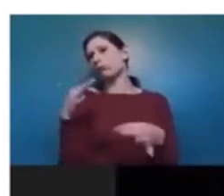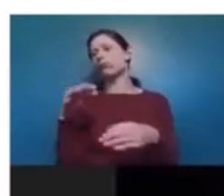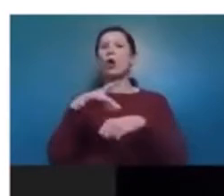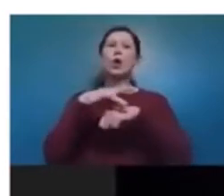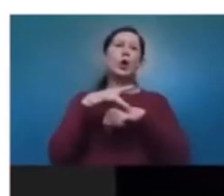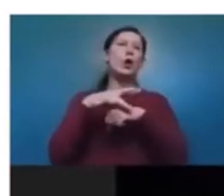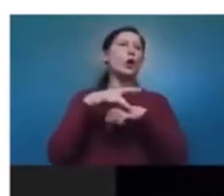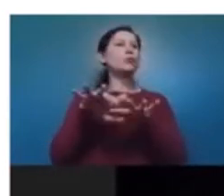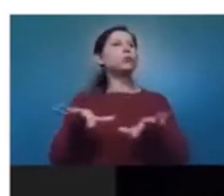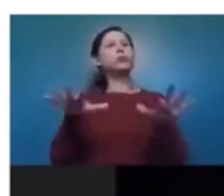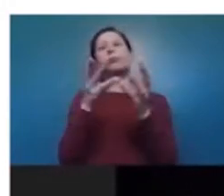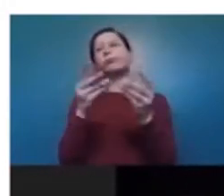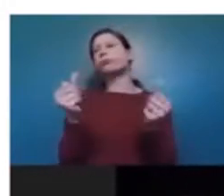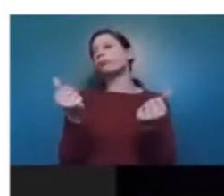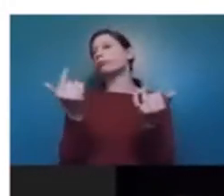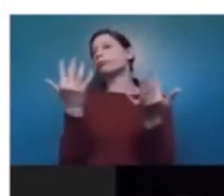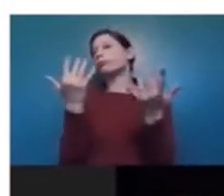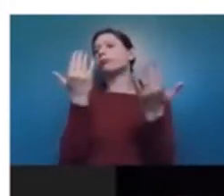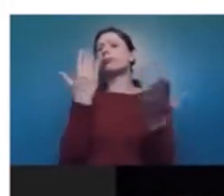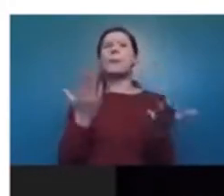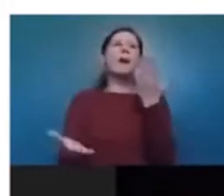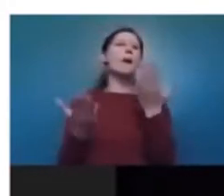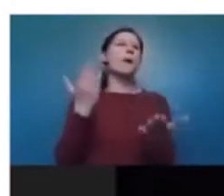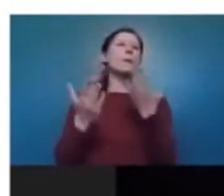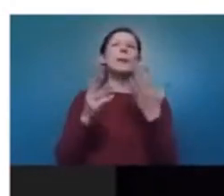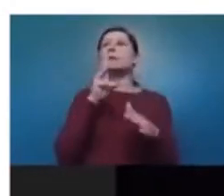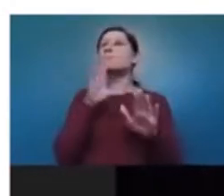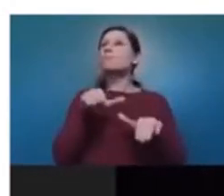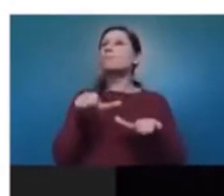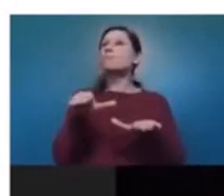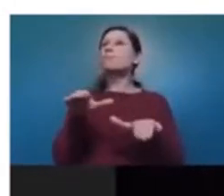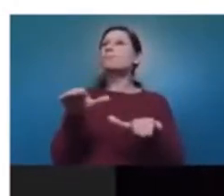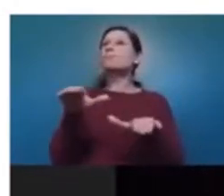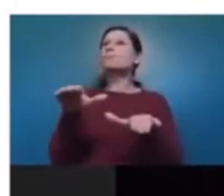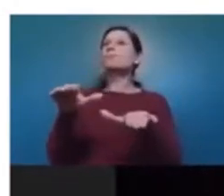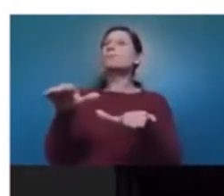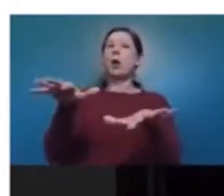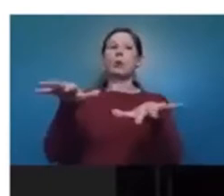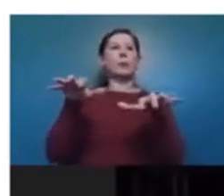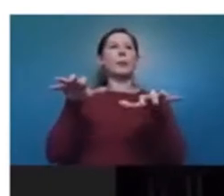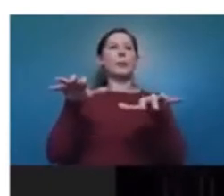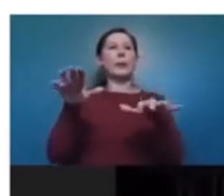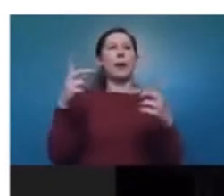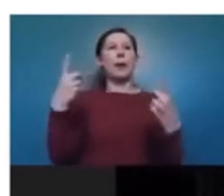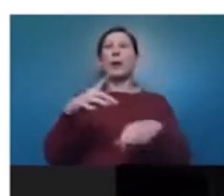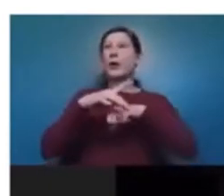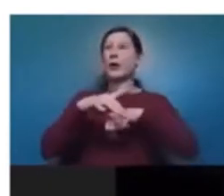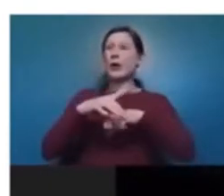the earth may melt and burn. the sea may freeze and the earth may burn